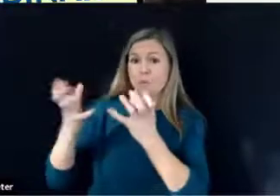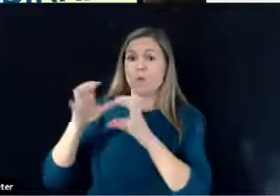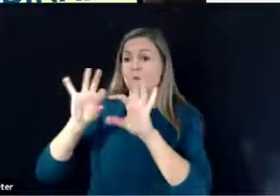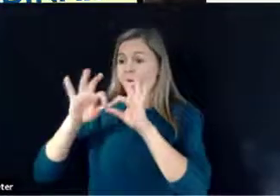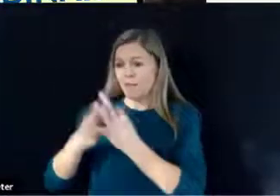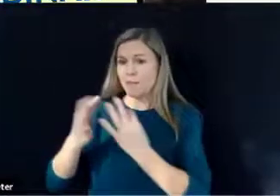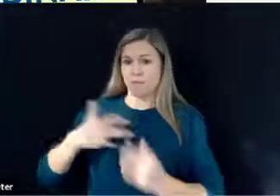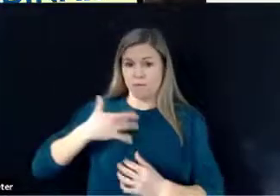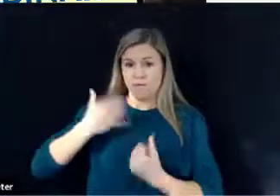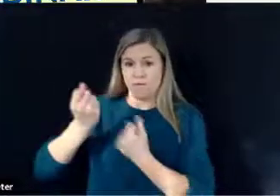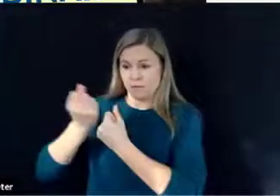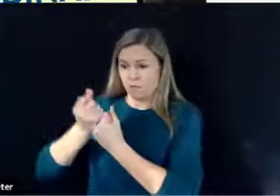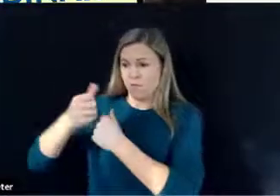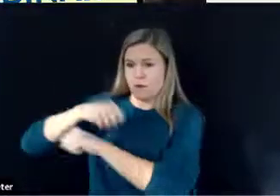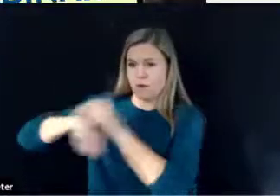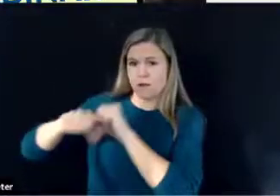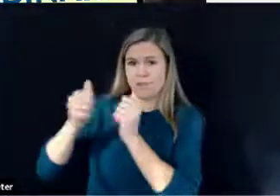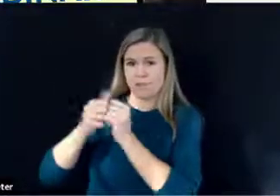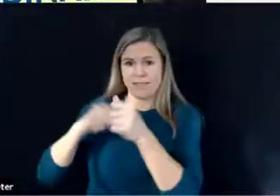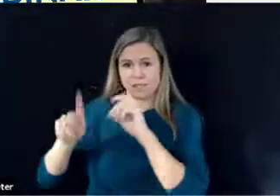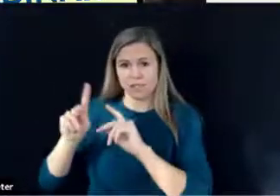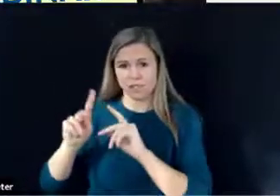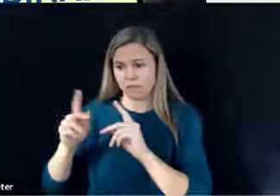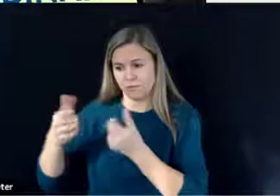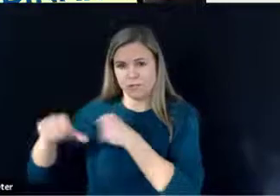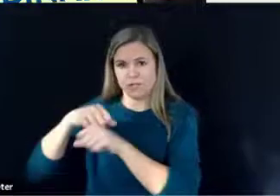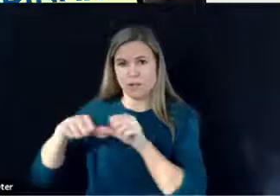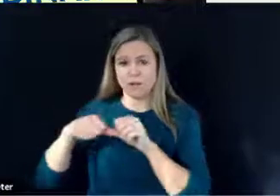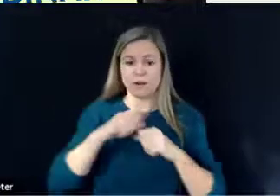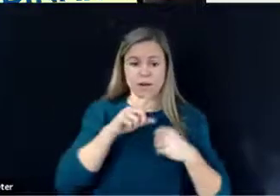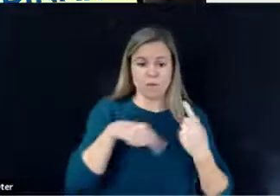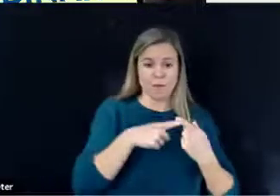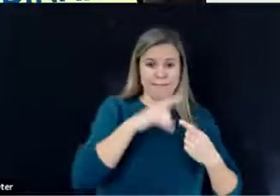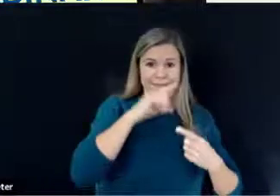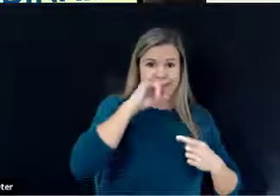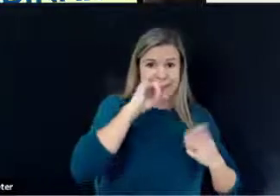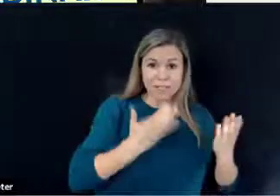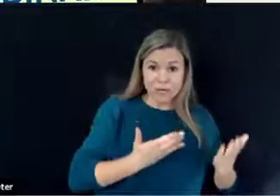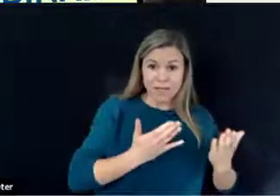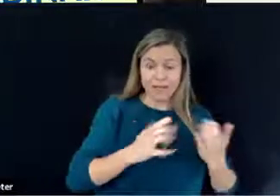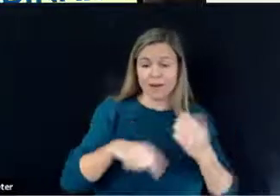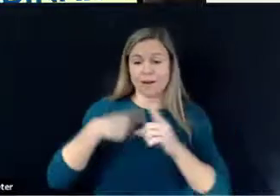when their children are here living, and after they have passed. And then we also have our website.